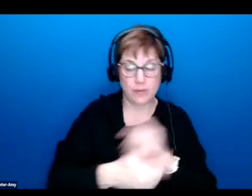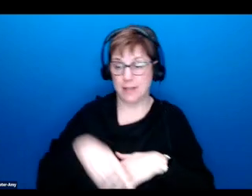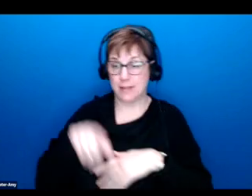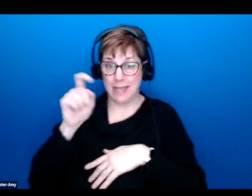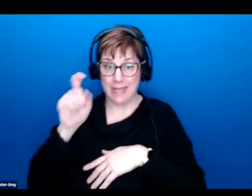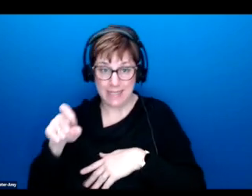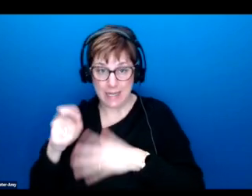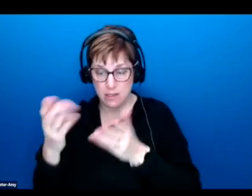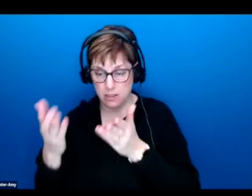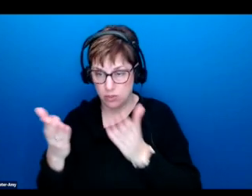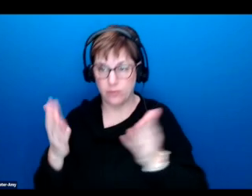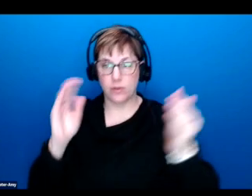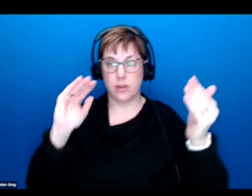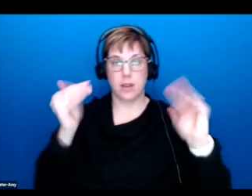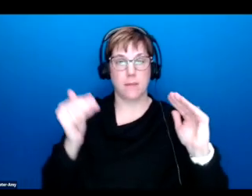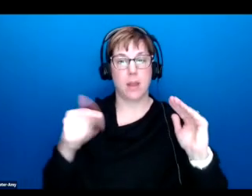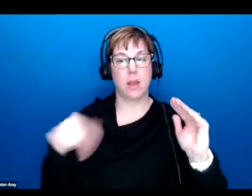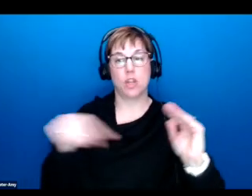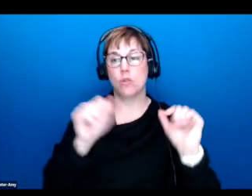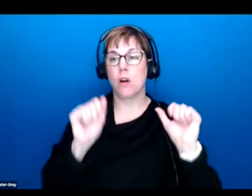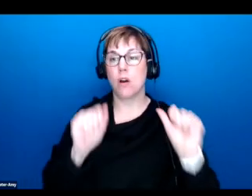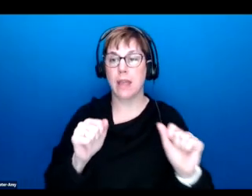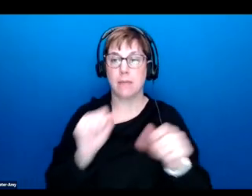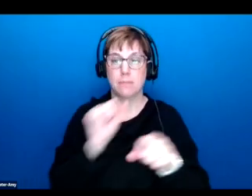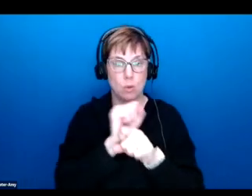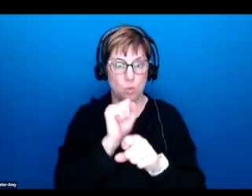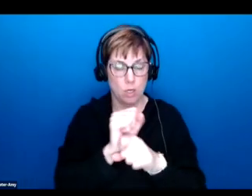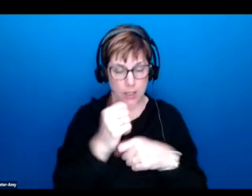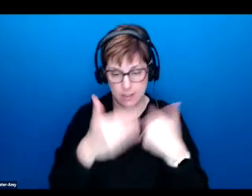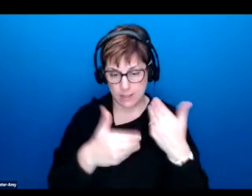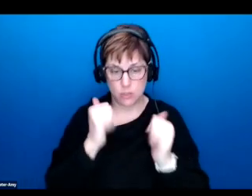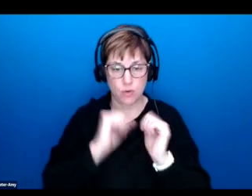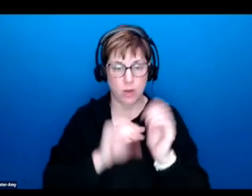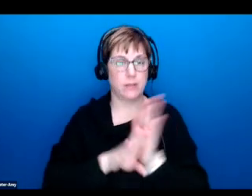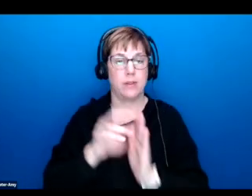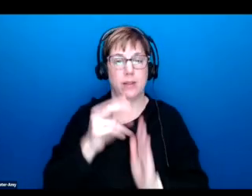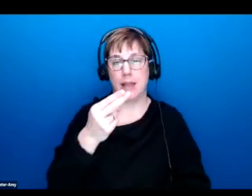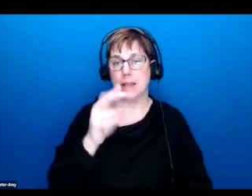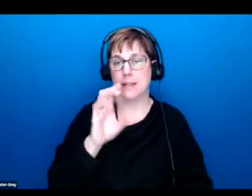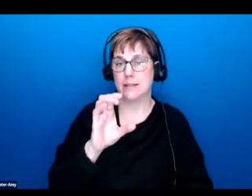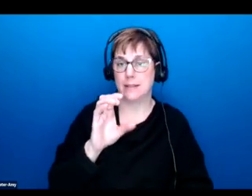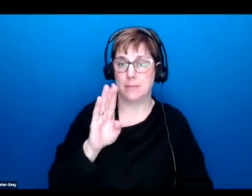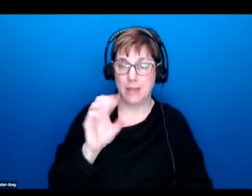so that you all can be working to develop the HCBS and LTSS infrastructure